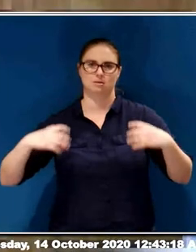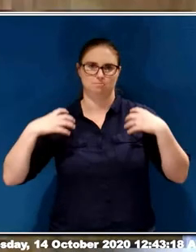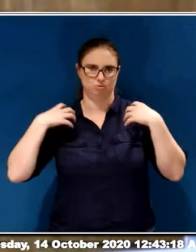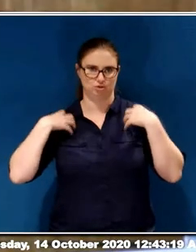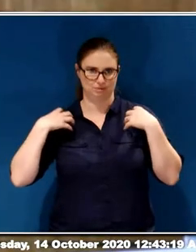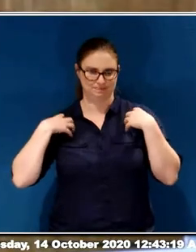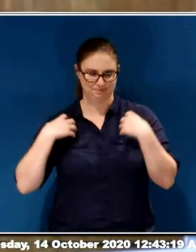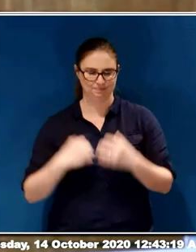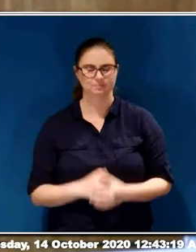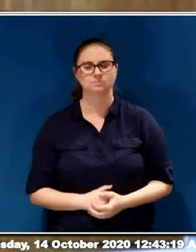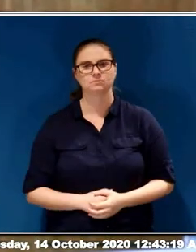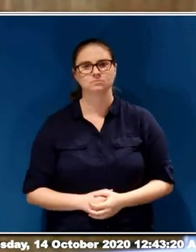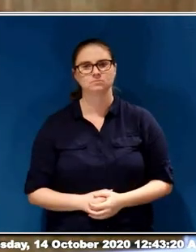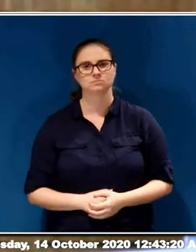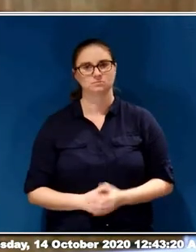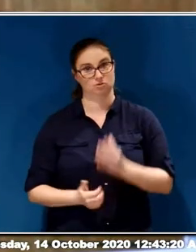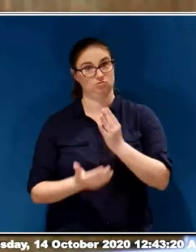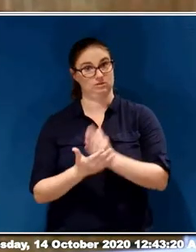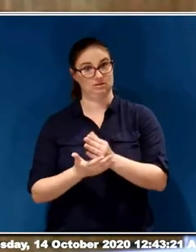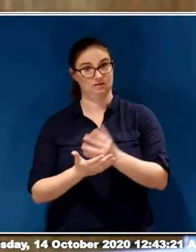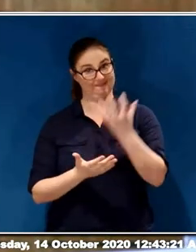DR de BRUIN: There's no doubt, you're correct.